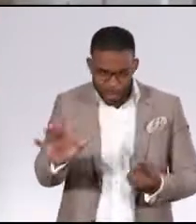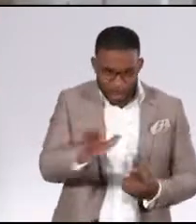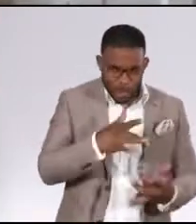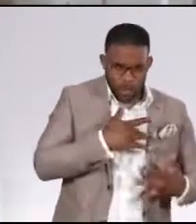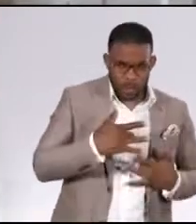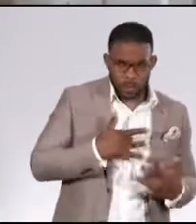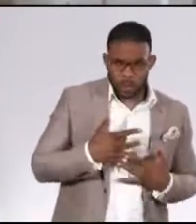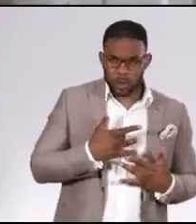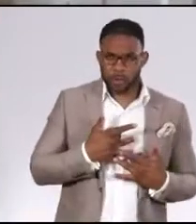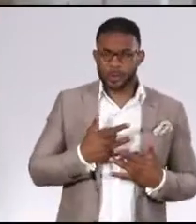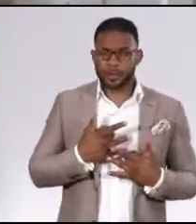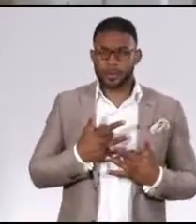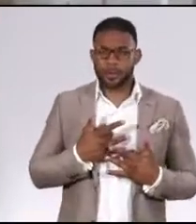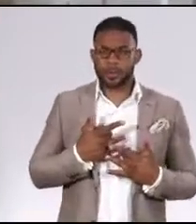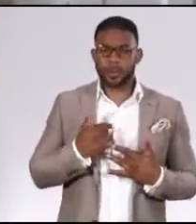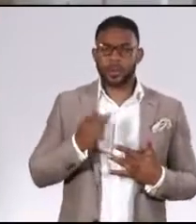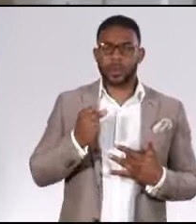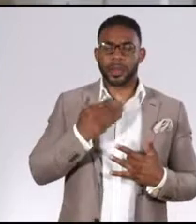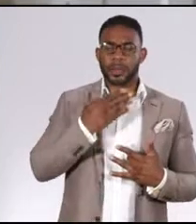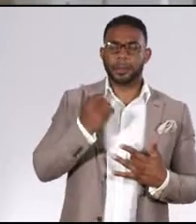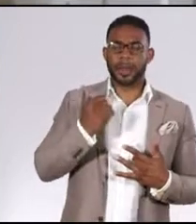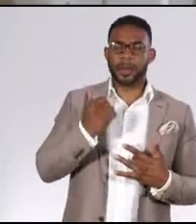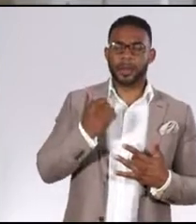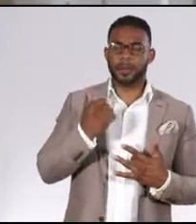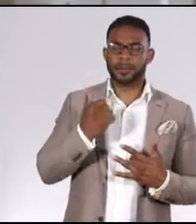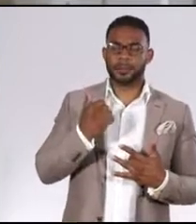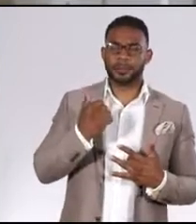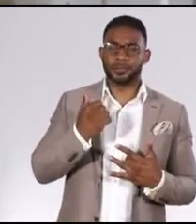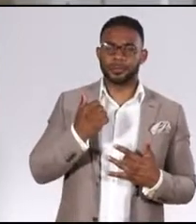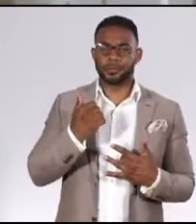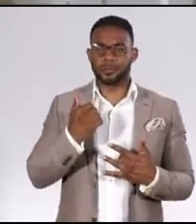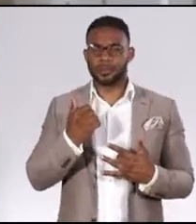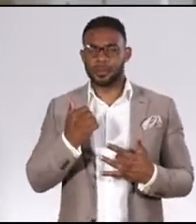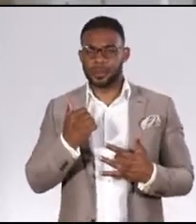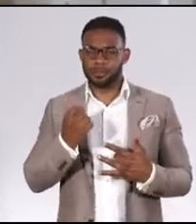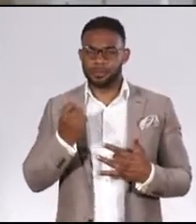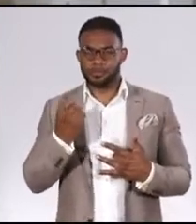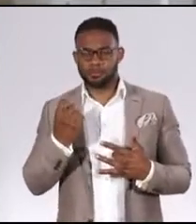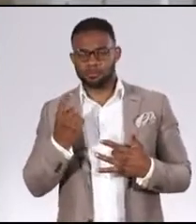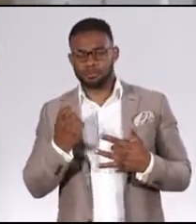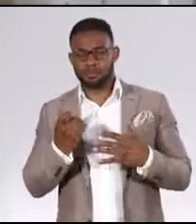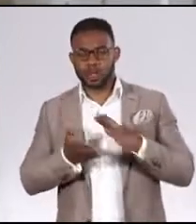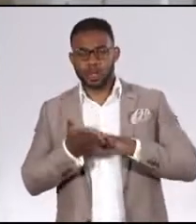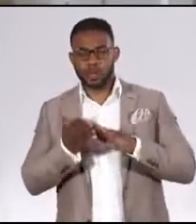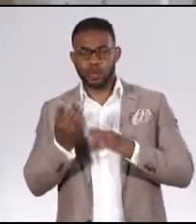uh And so that we can better uh execute the the regulatory role that we have. So